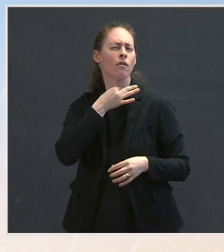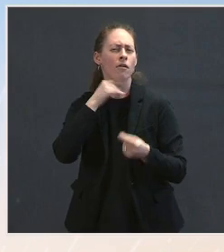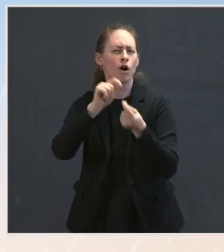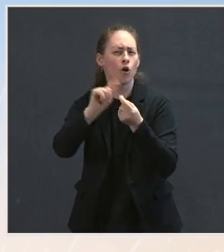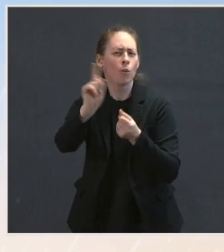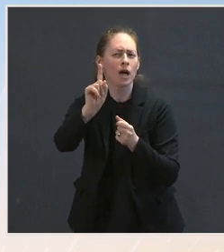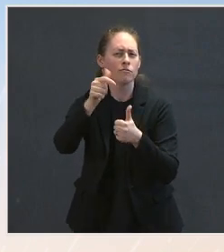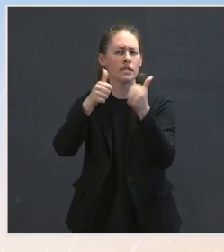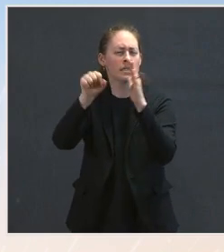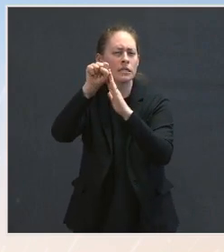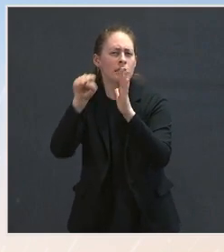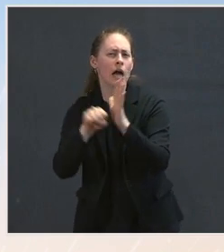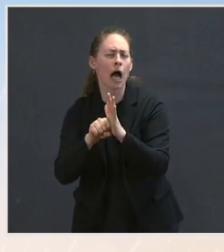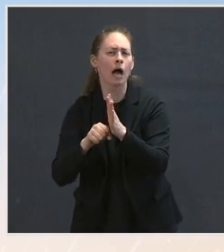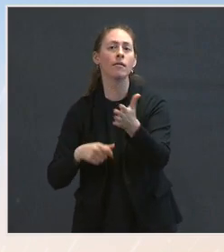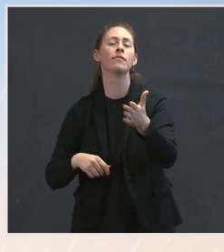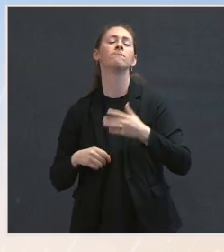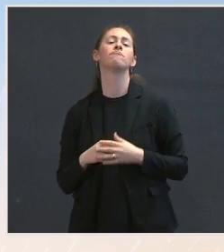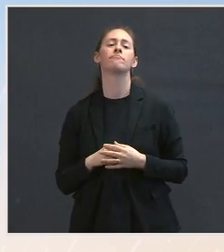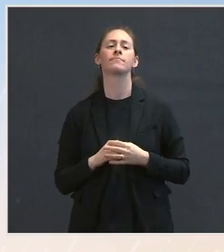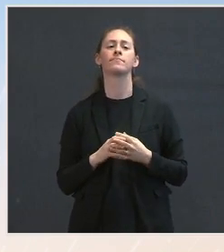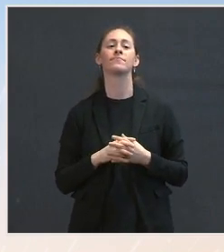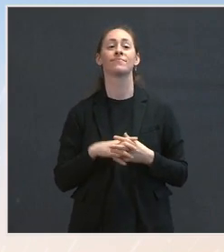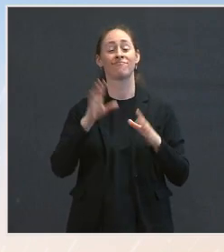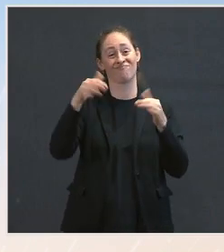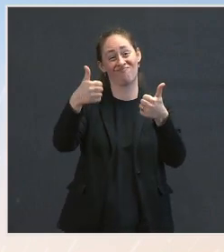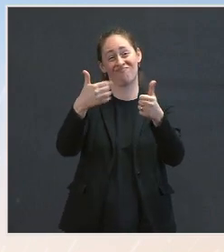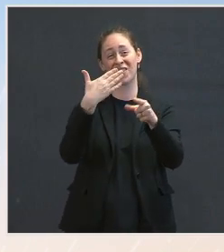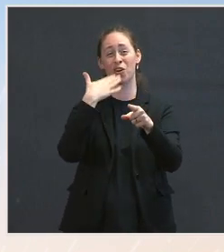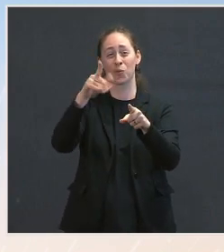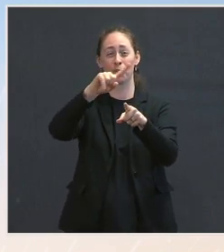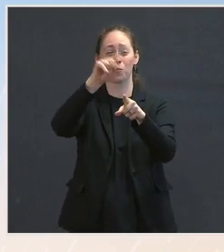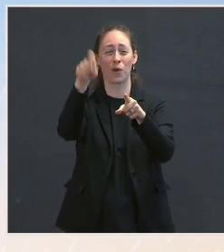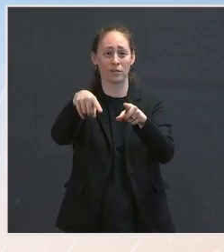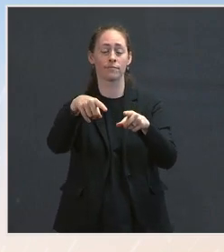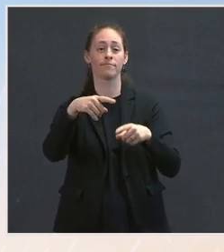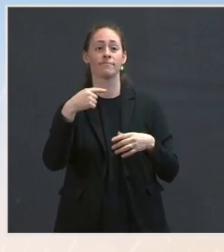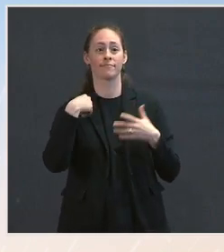I think the challenge is that we get data in from so many different sources on a daily basis --